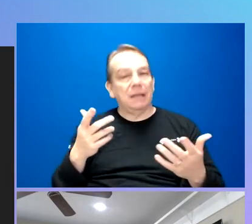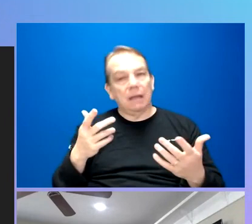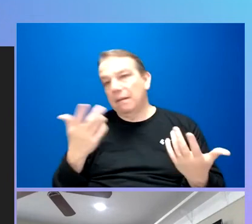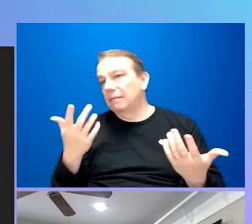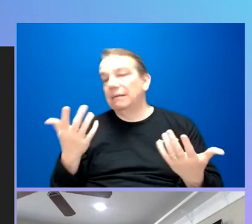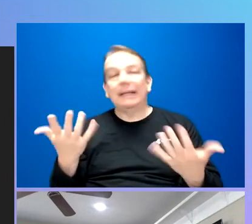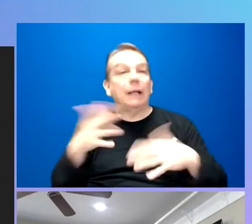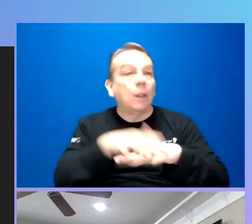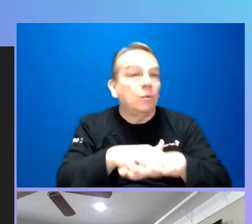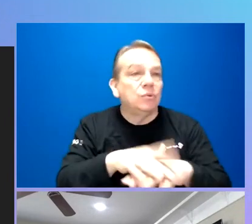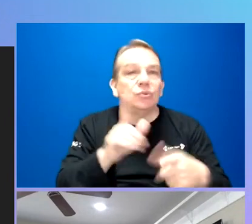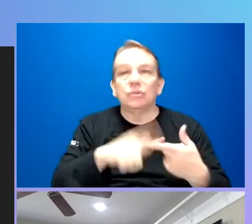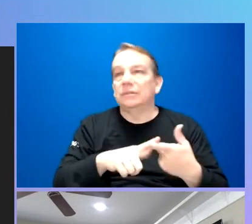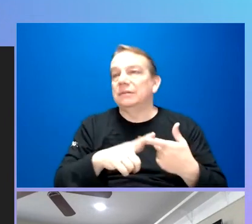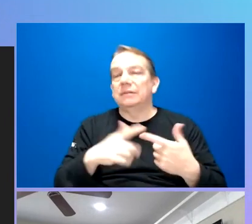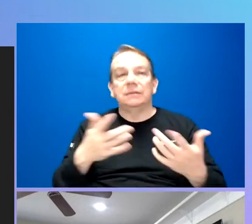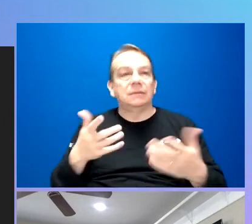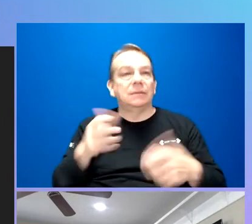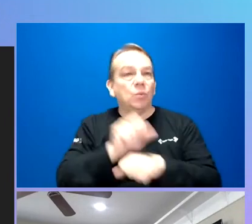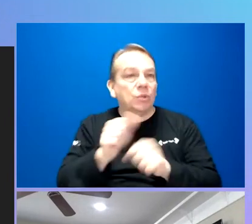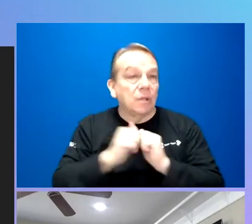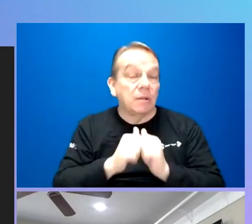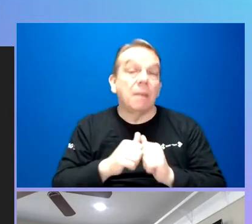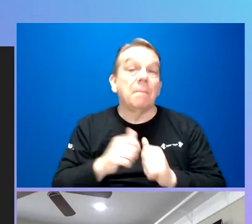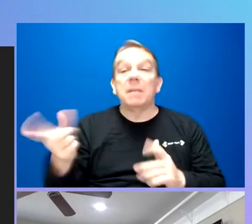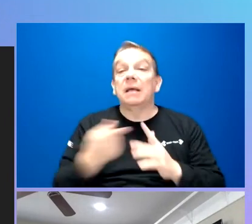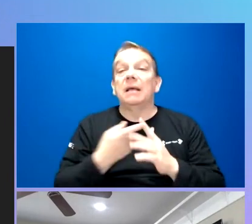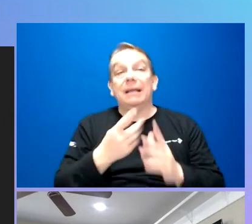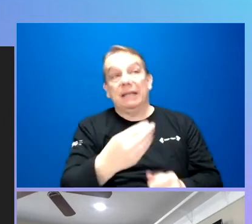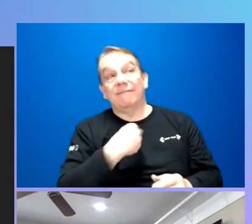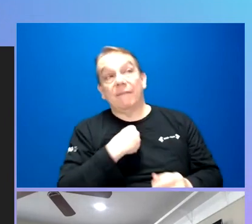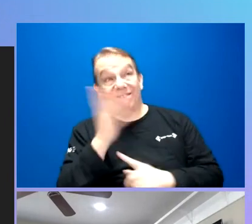Often you may start with five minutes. You may, depending on